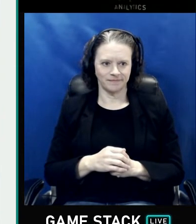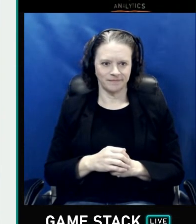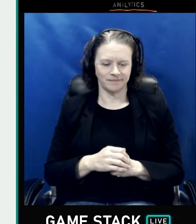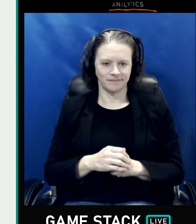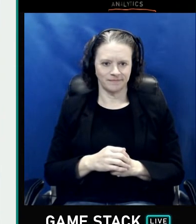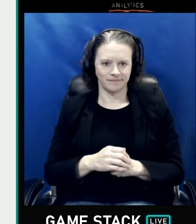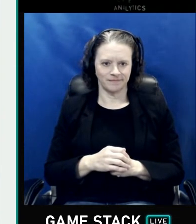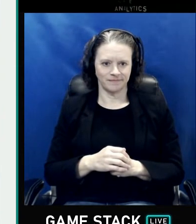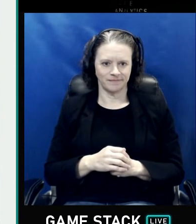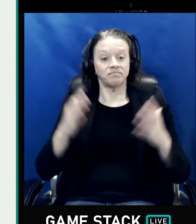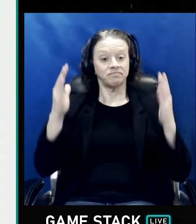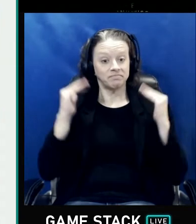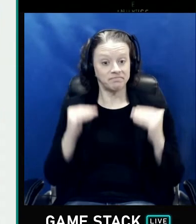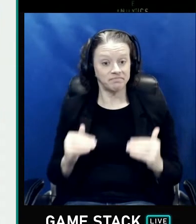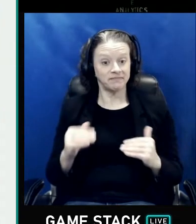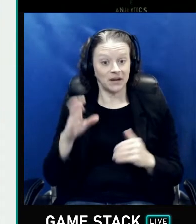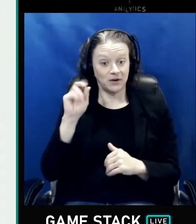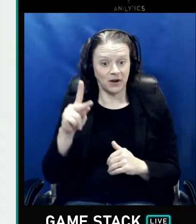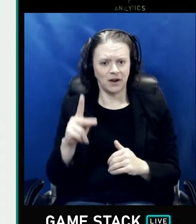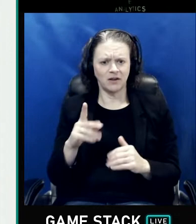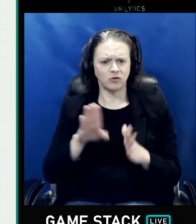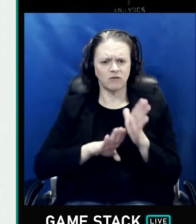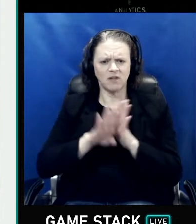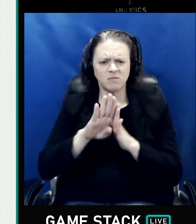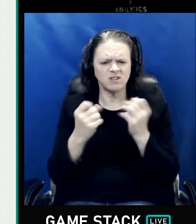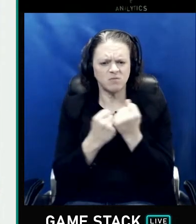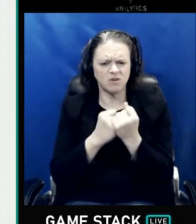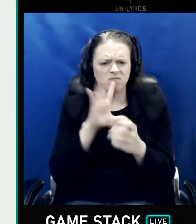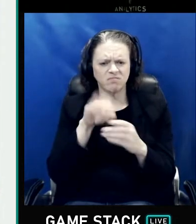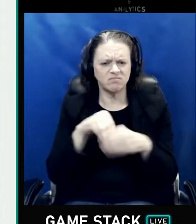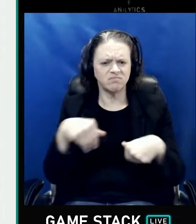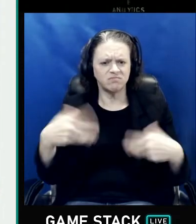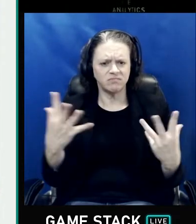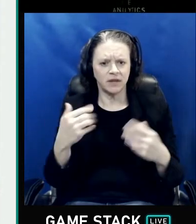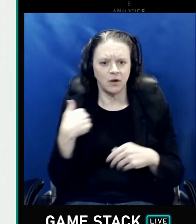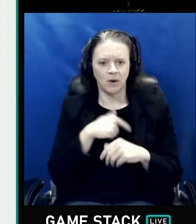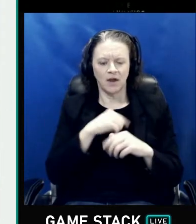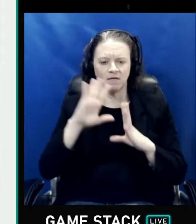Okay, so what development support do we have? We have seamless integration with Unreal and Unity.